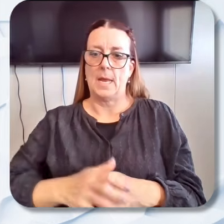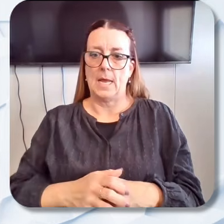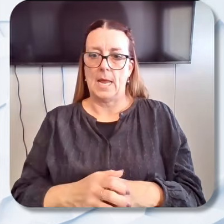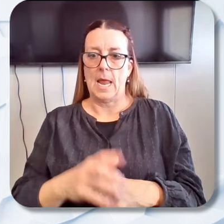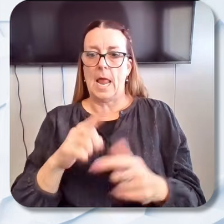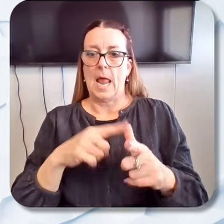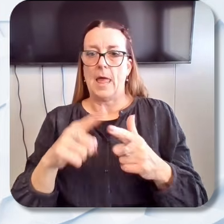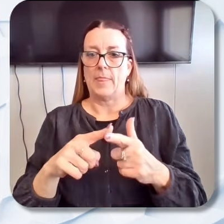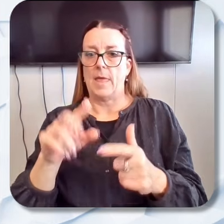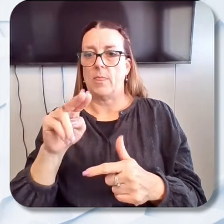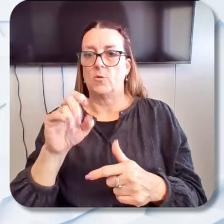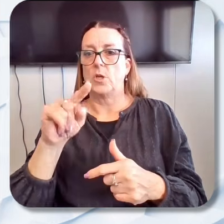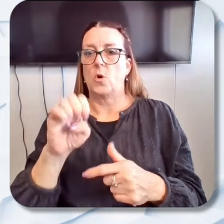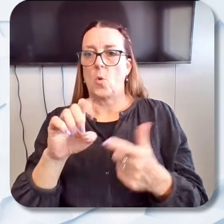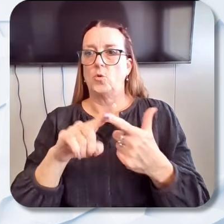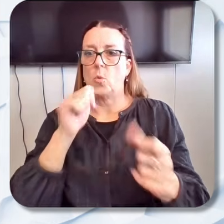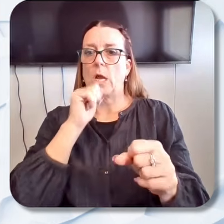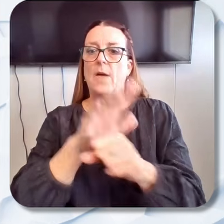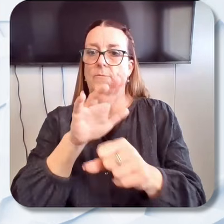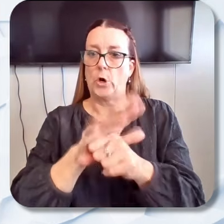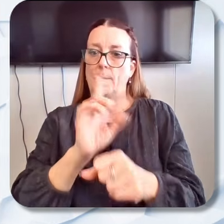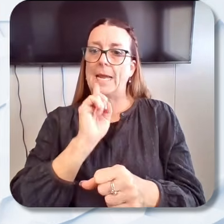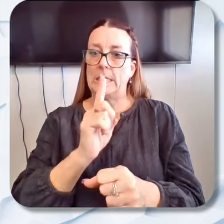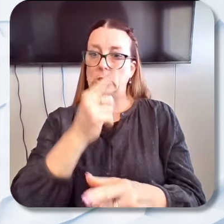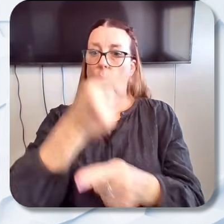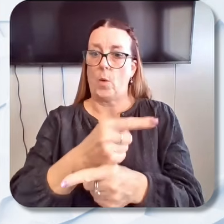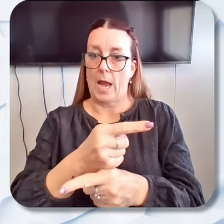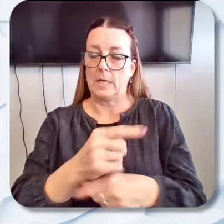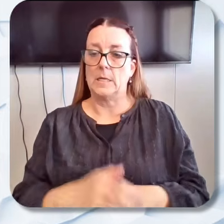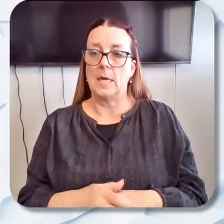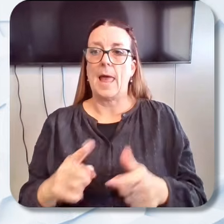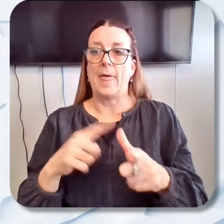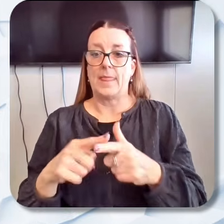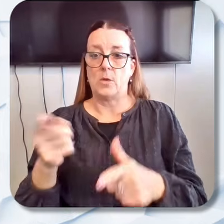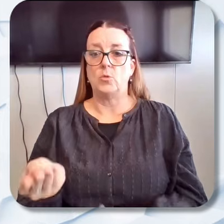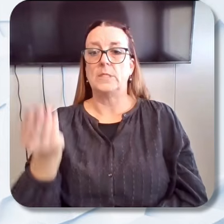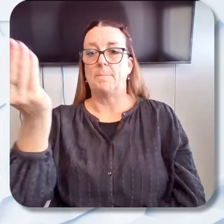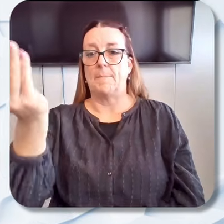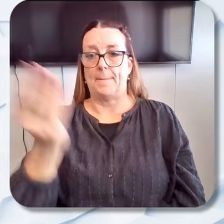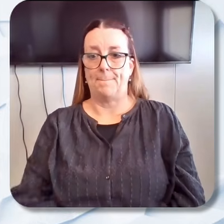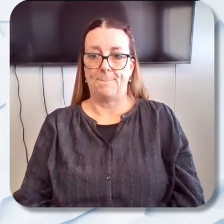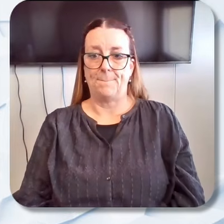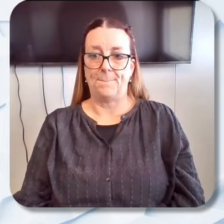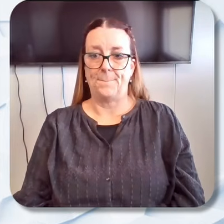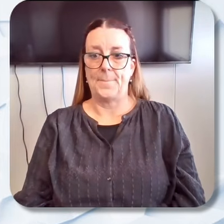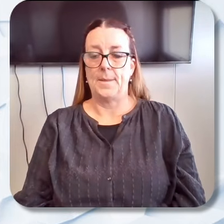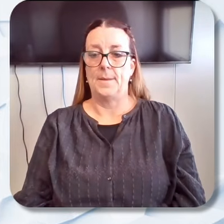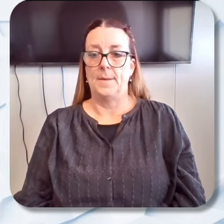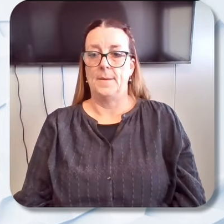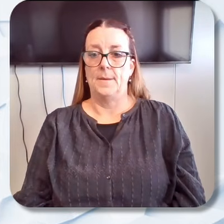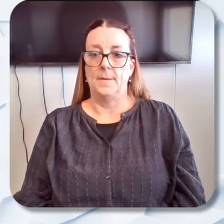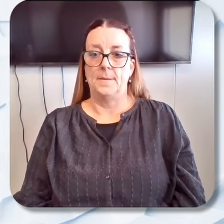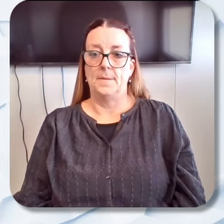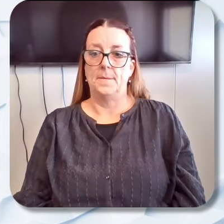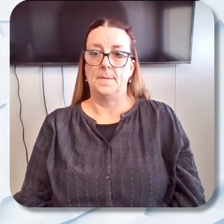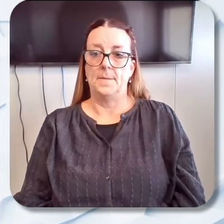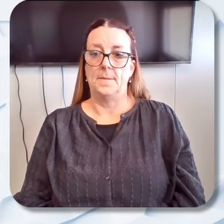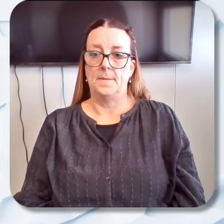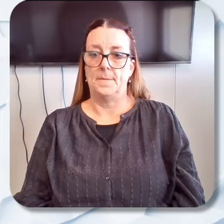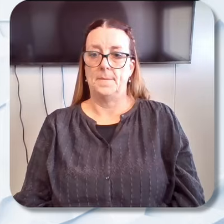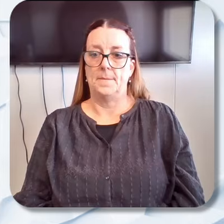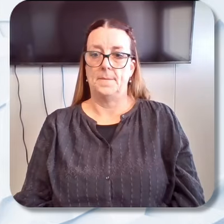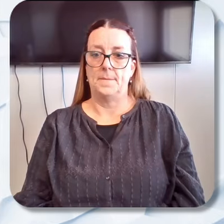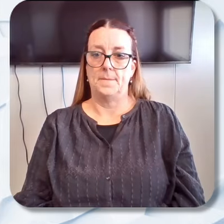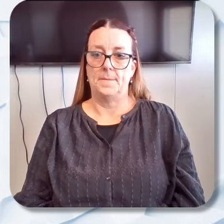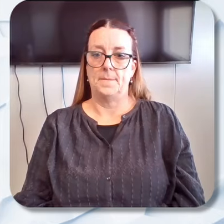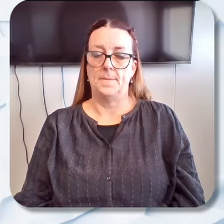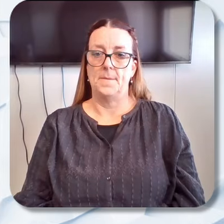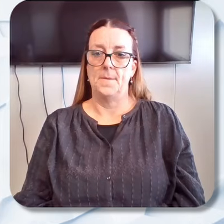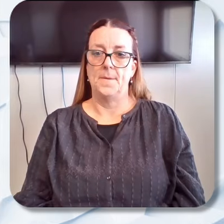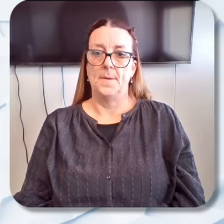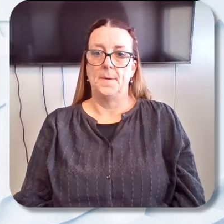the data that you've submitted is correct, or you actually submitted it.